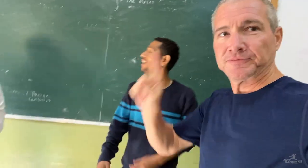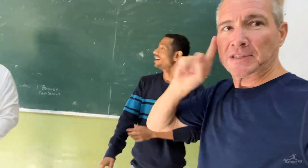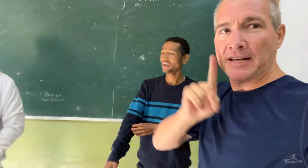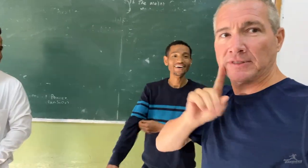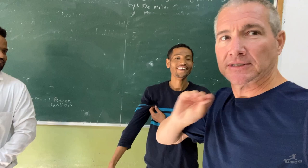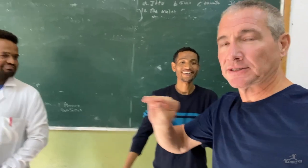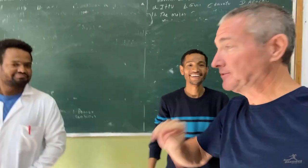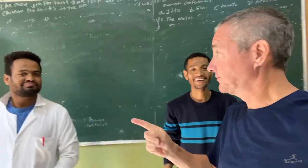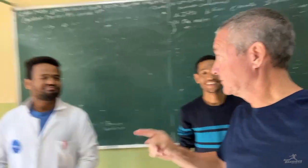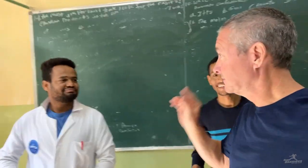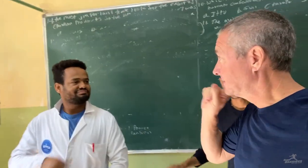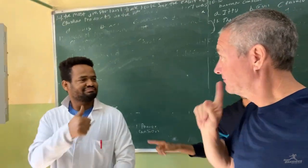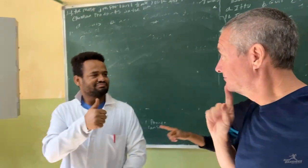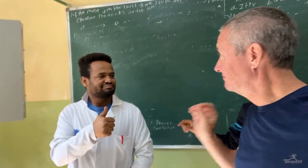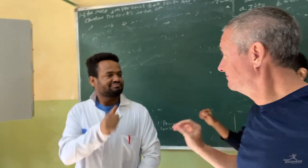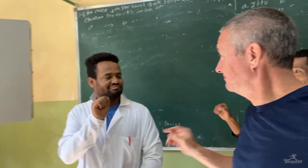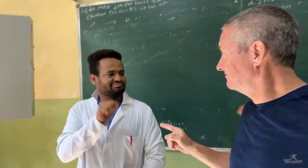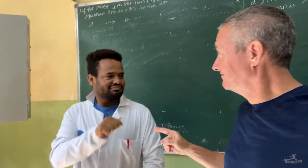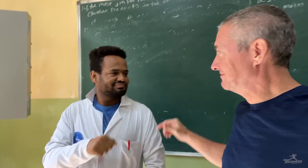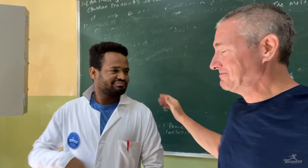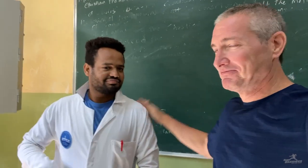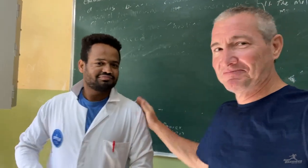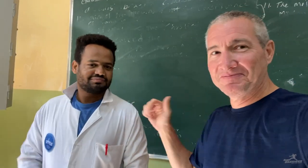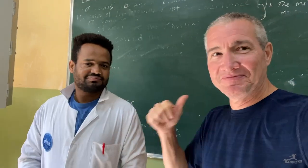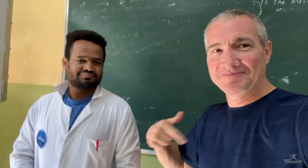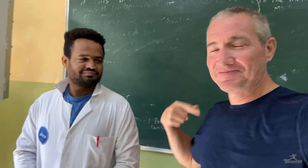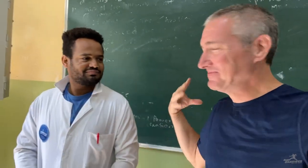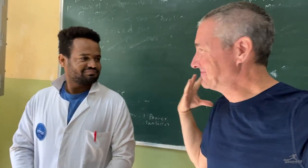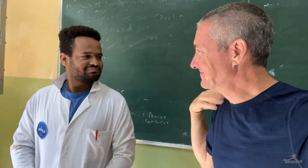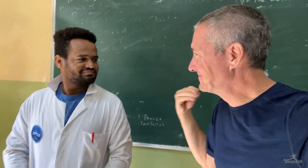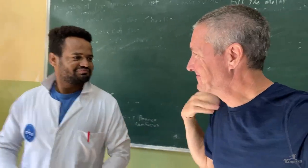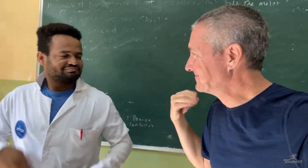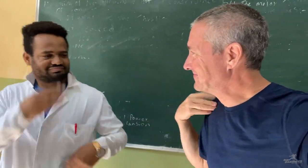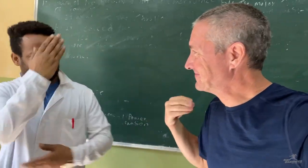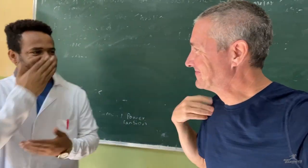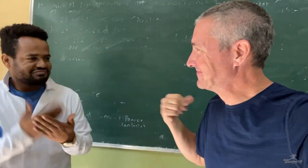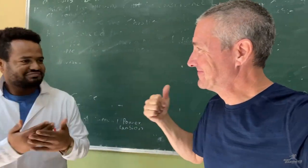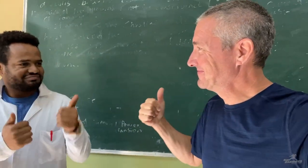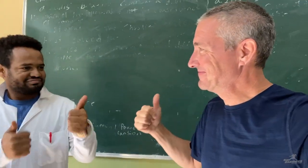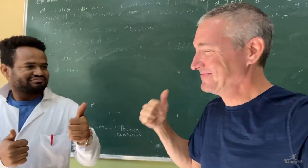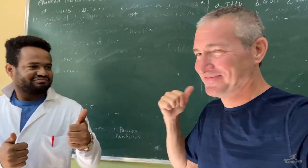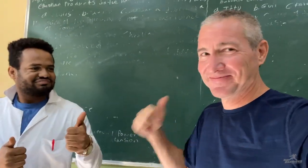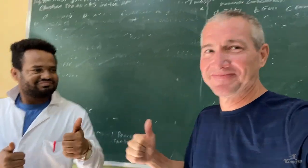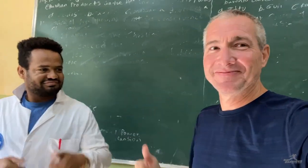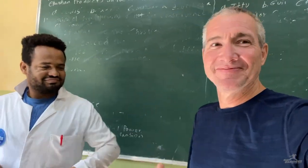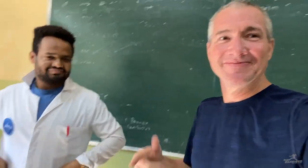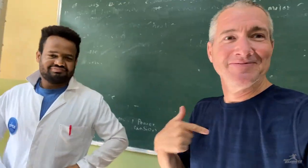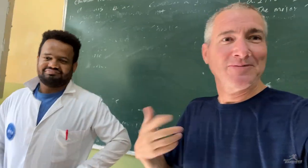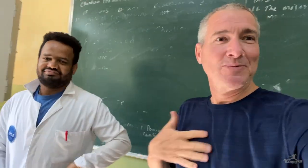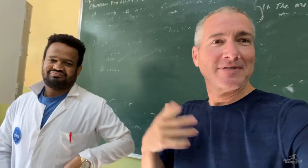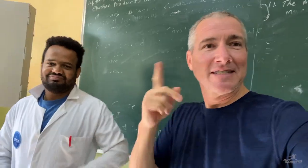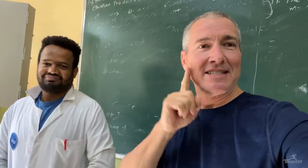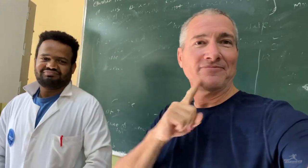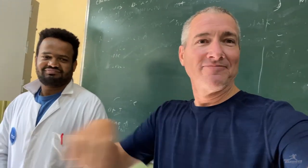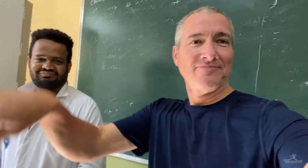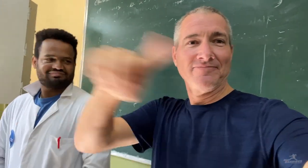The teacher is deaf, isn’t that right? Yes. Hello! Good morning. There are Deaf students here.